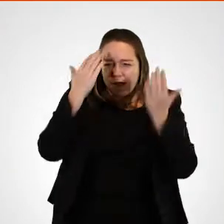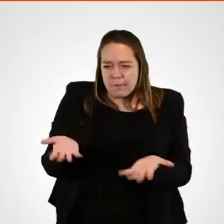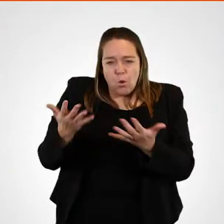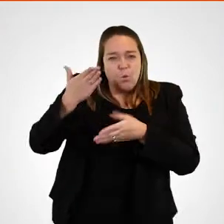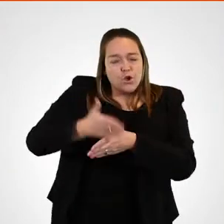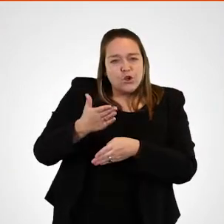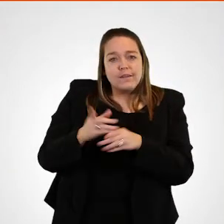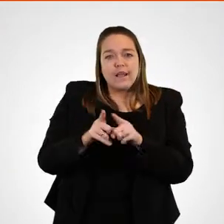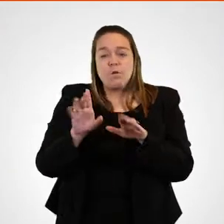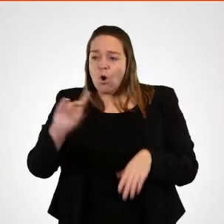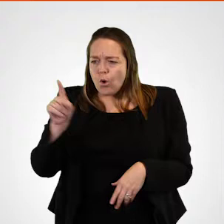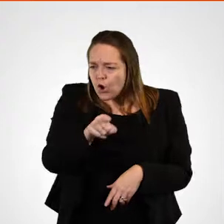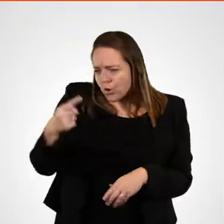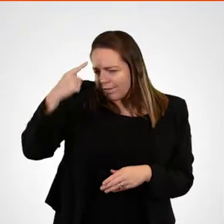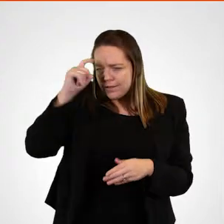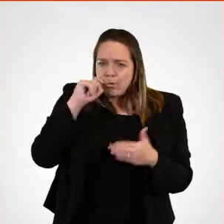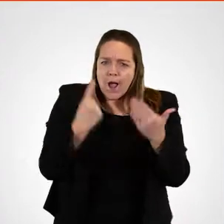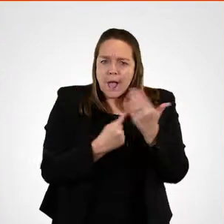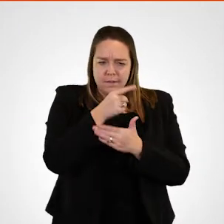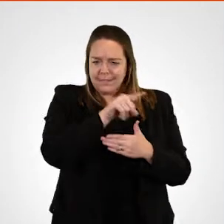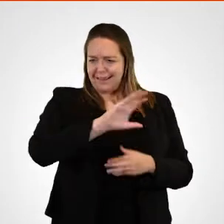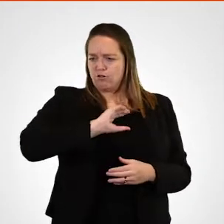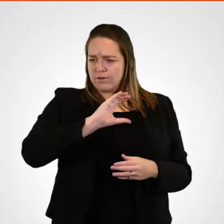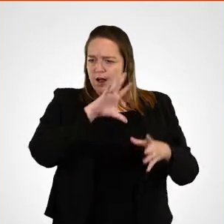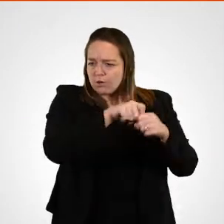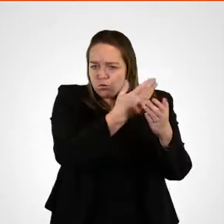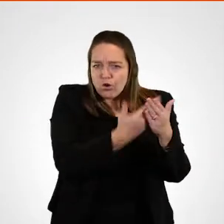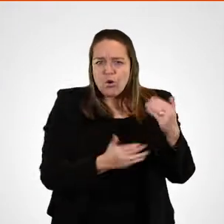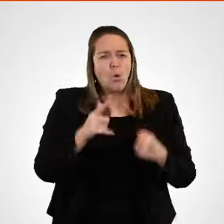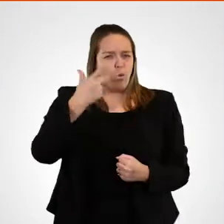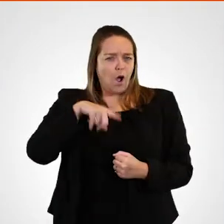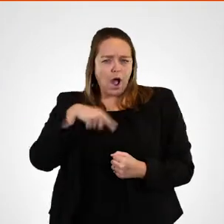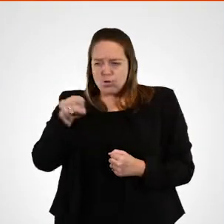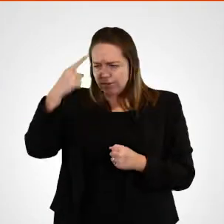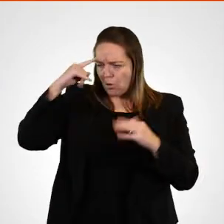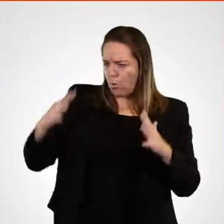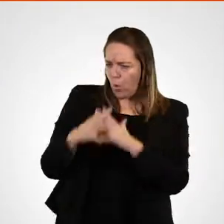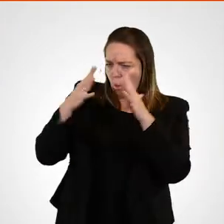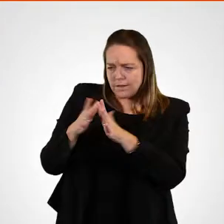So we kind of say, "So what do you think is going to happen to the character?" or, "Why do you think this war broke out?"